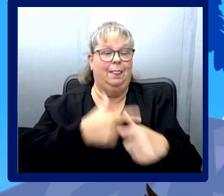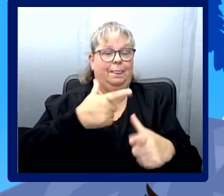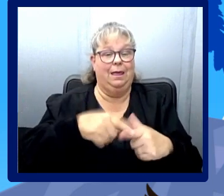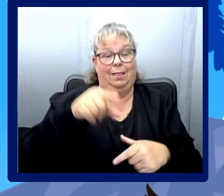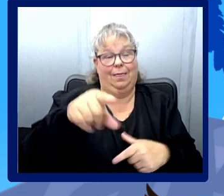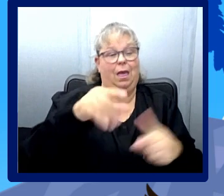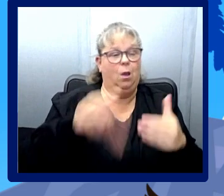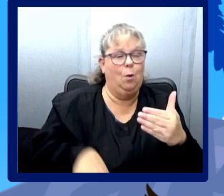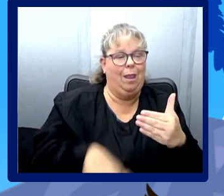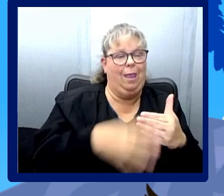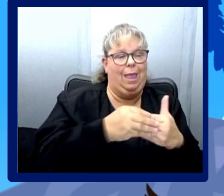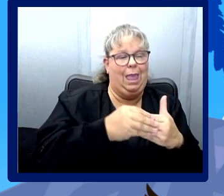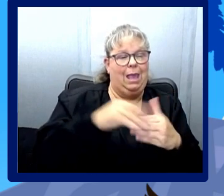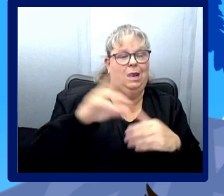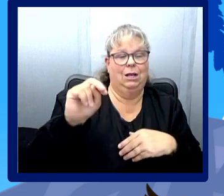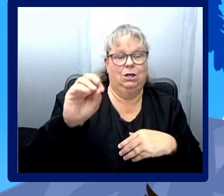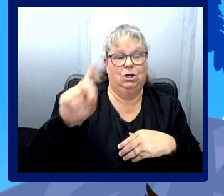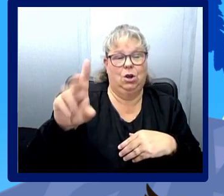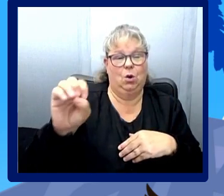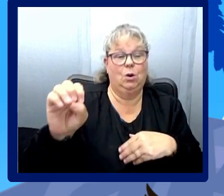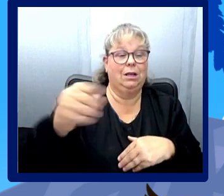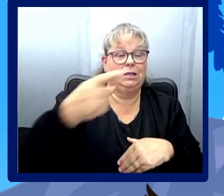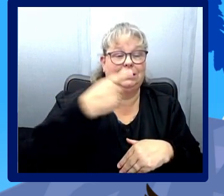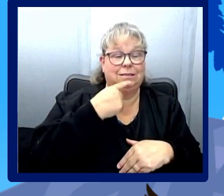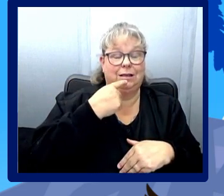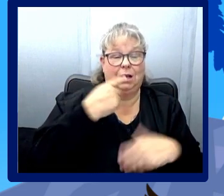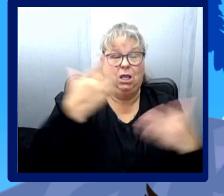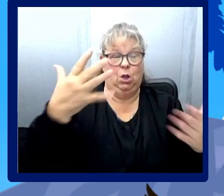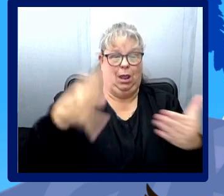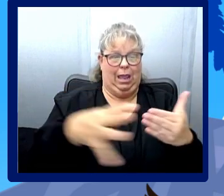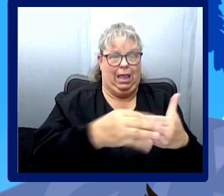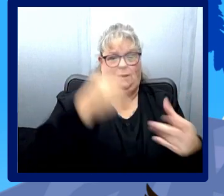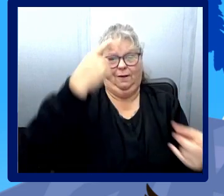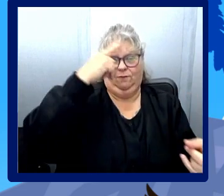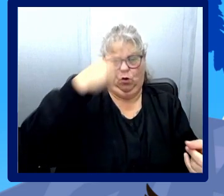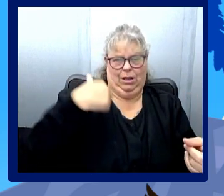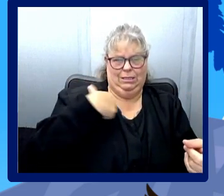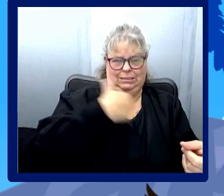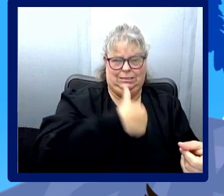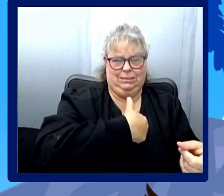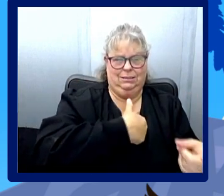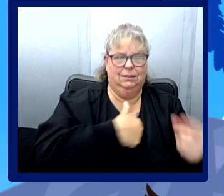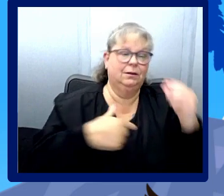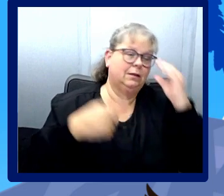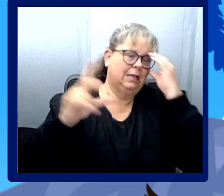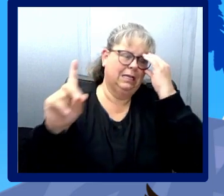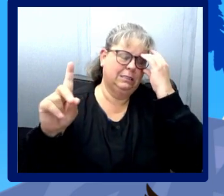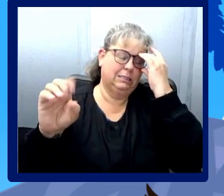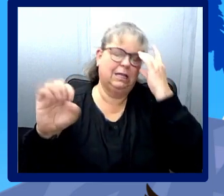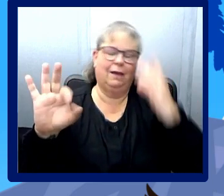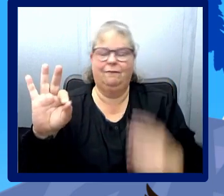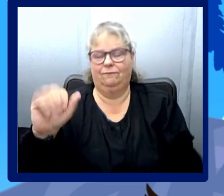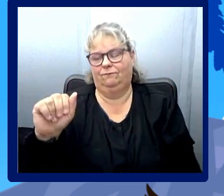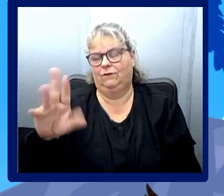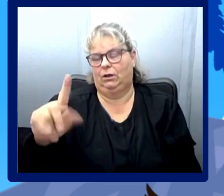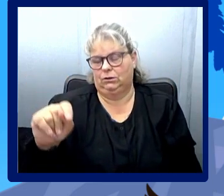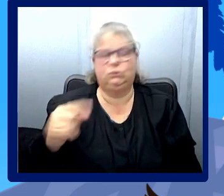We have to have a title in it. But we can create new nodes simply by clicking this 'add node' button.